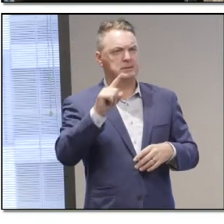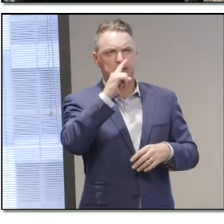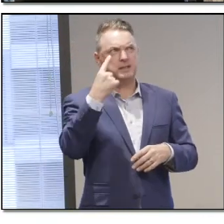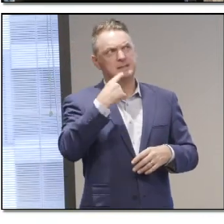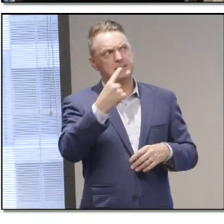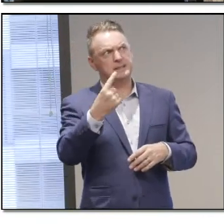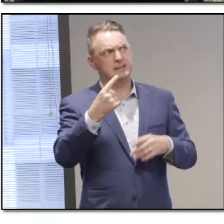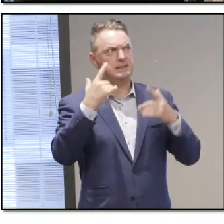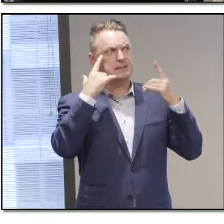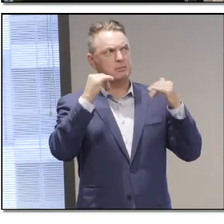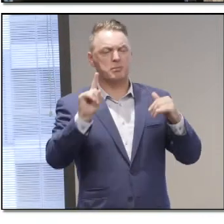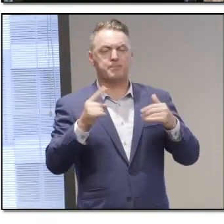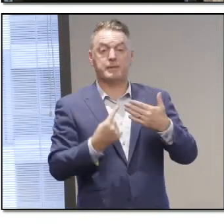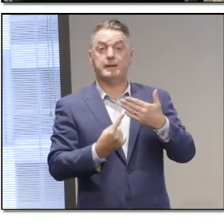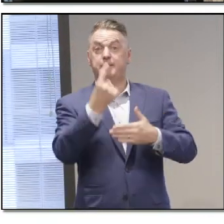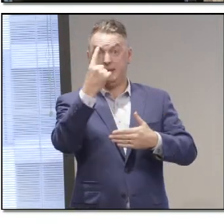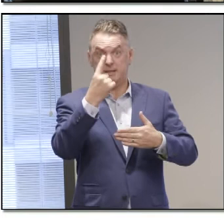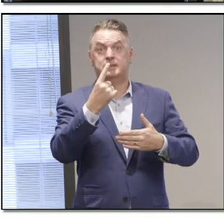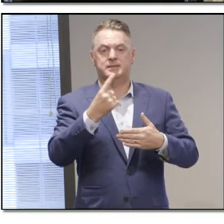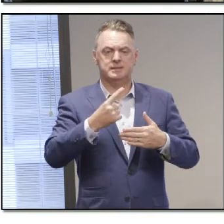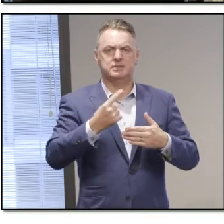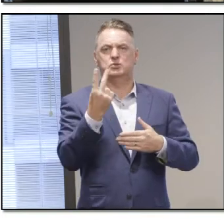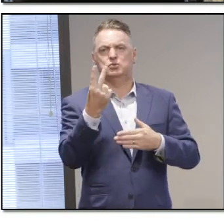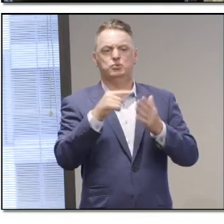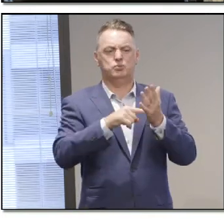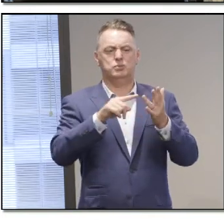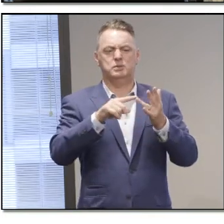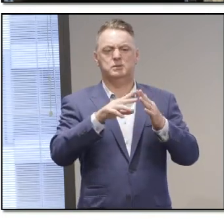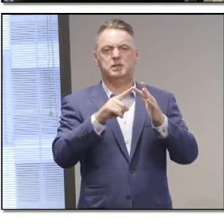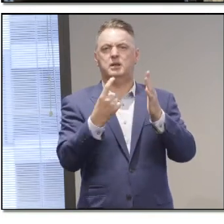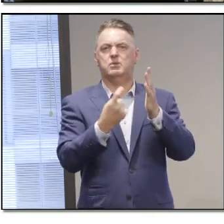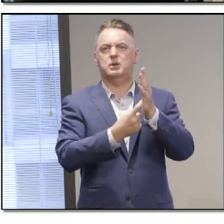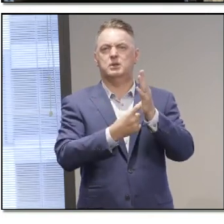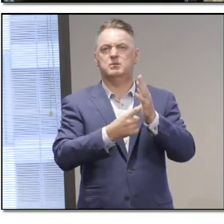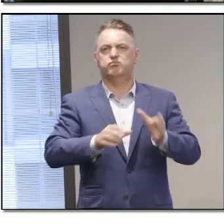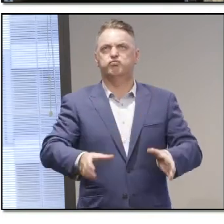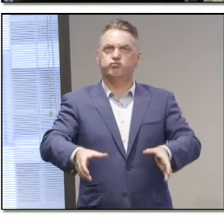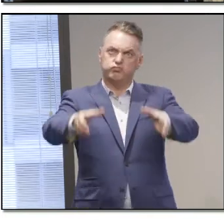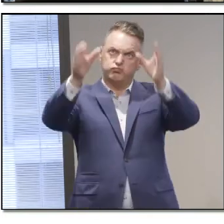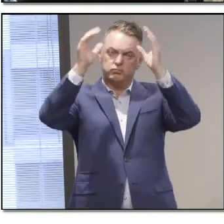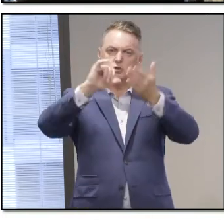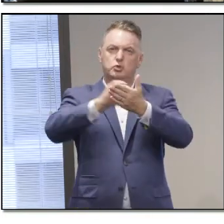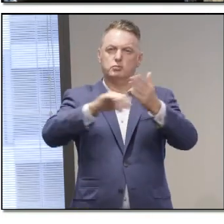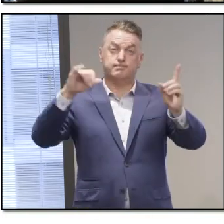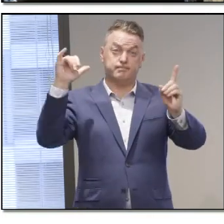but an event when the twin towers in the US were in New York City were knocked down. But,